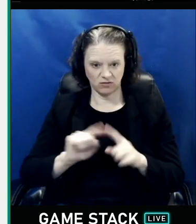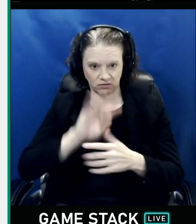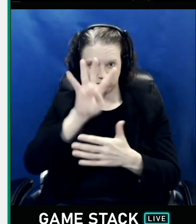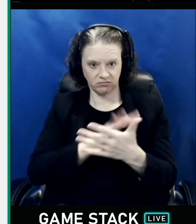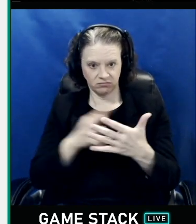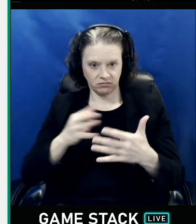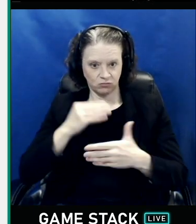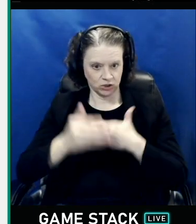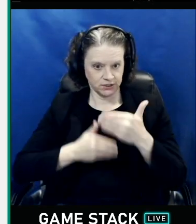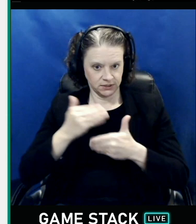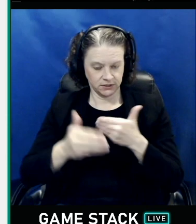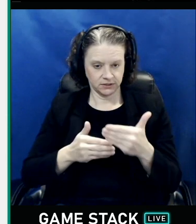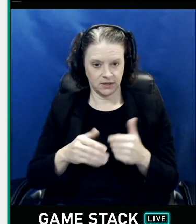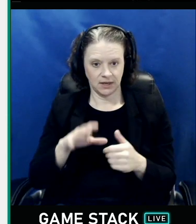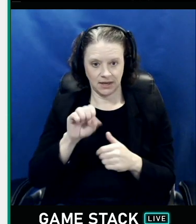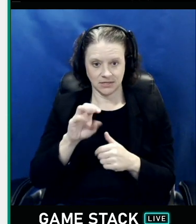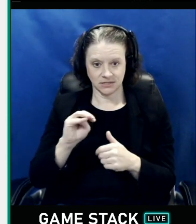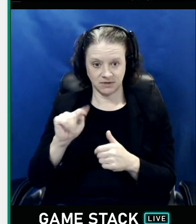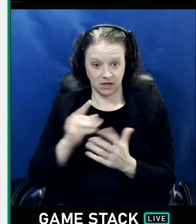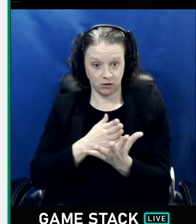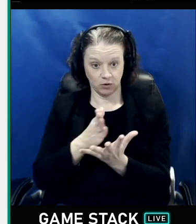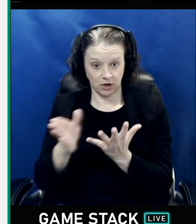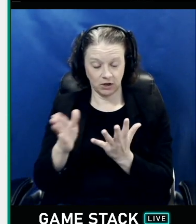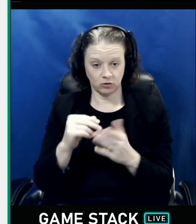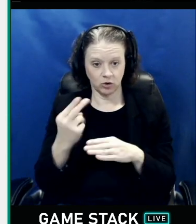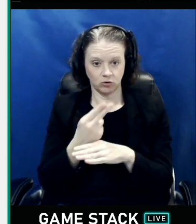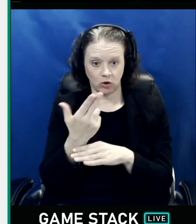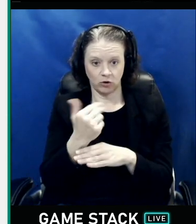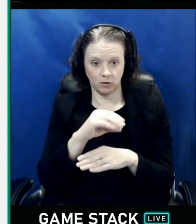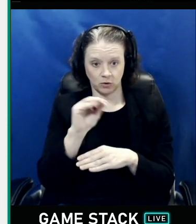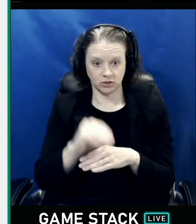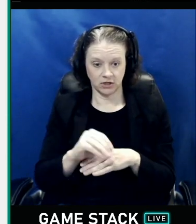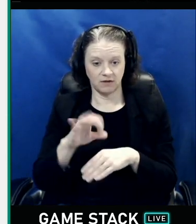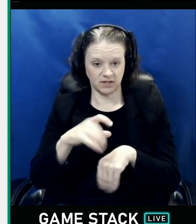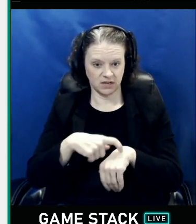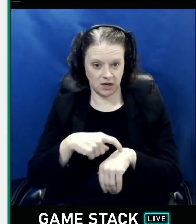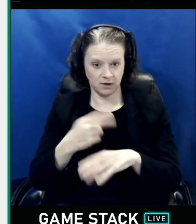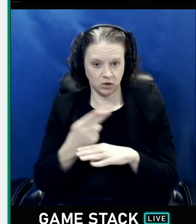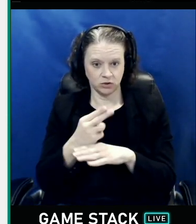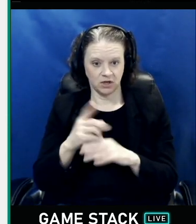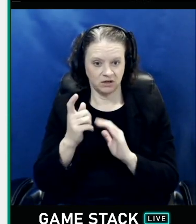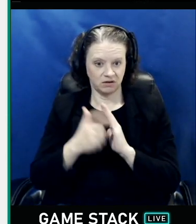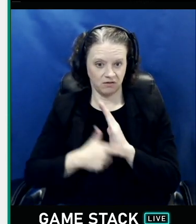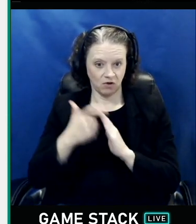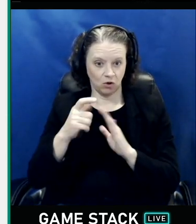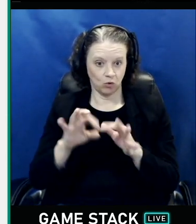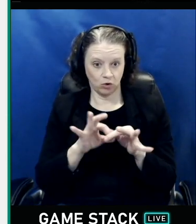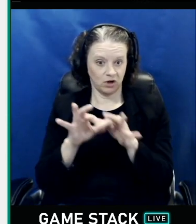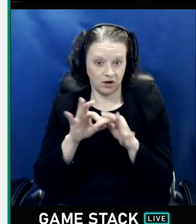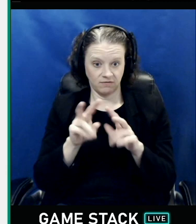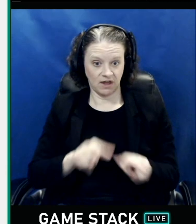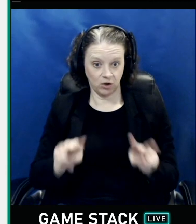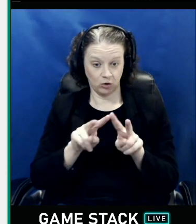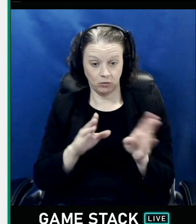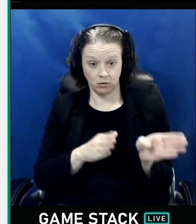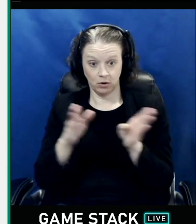process. On the left, SMT threads were used 13% of the time while using the default coordinate value. On the right, SMT threads were used